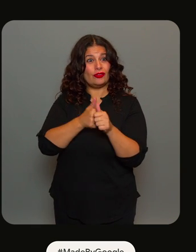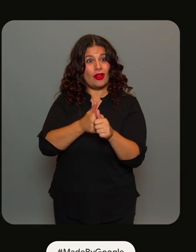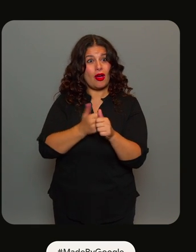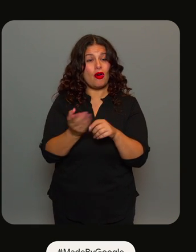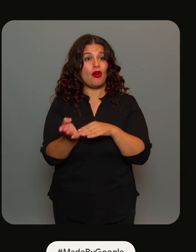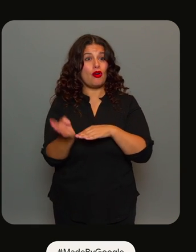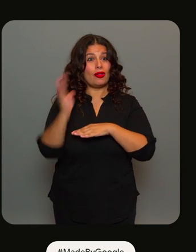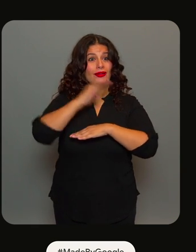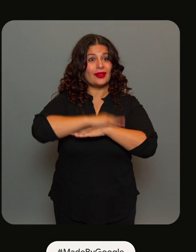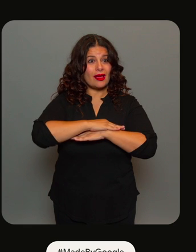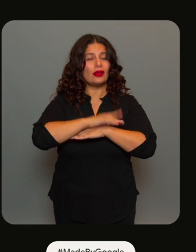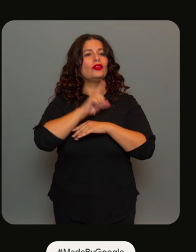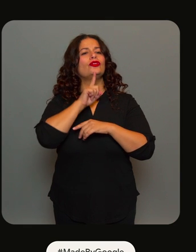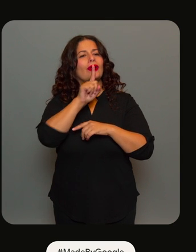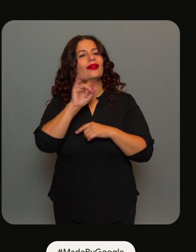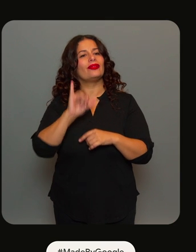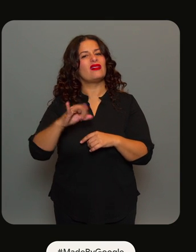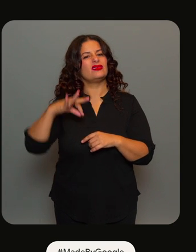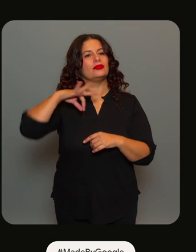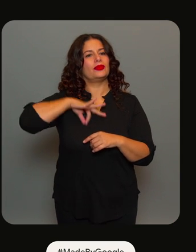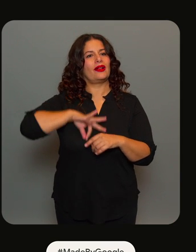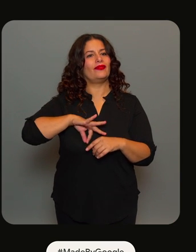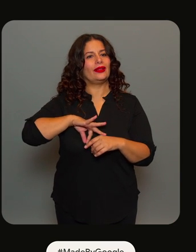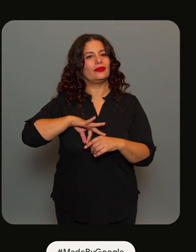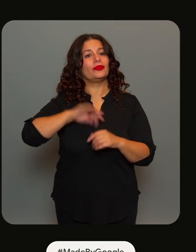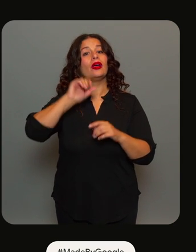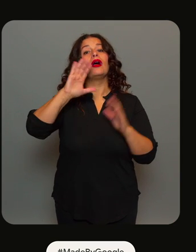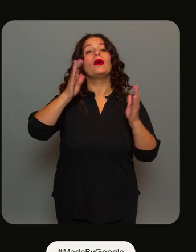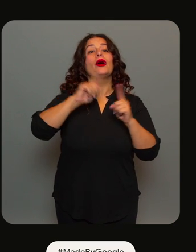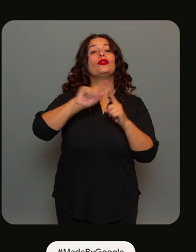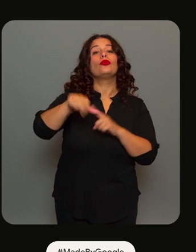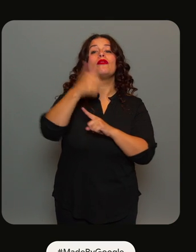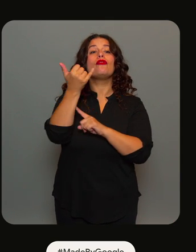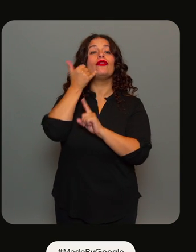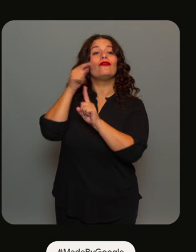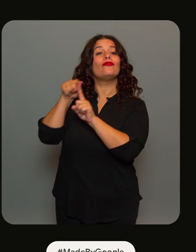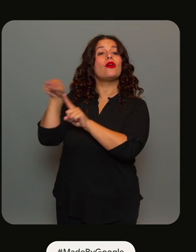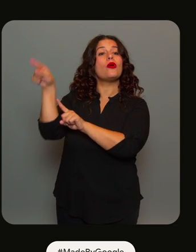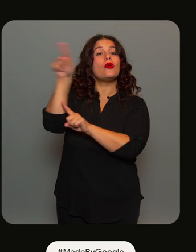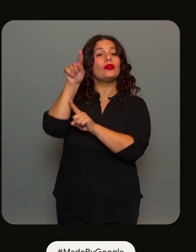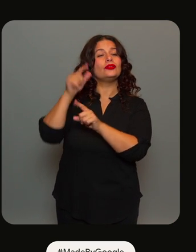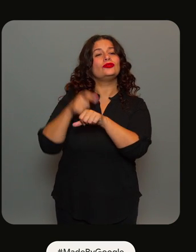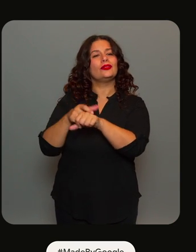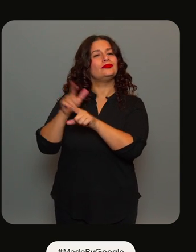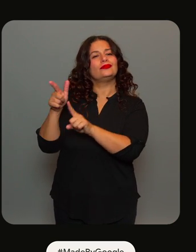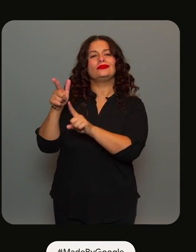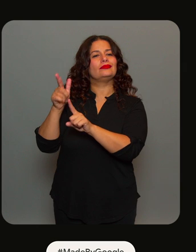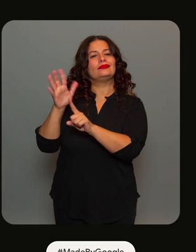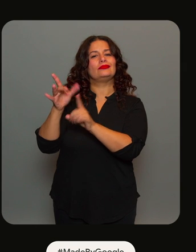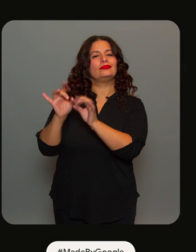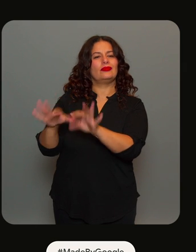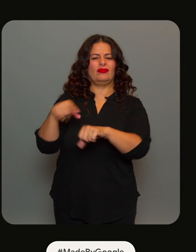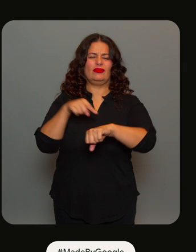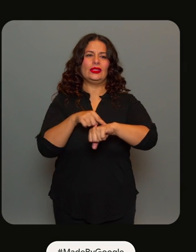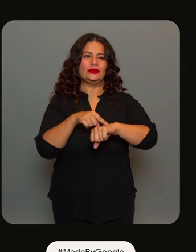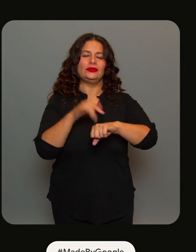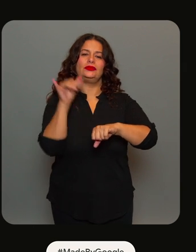more useful than the less frequent intervals of other smartwatches. Here's an inside look at how Pixel Watch achieves this